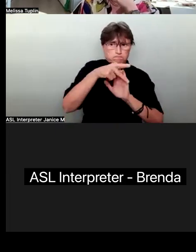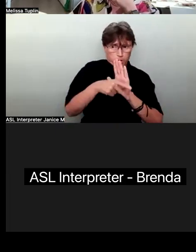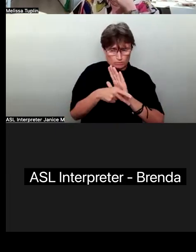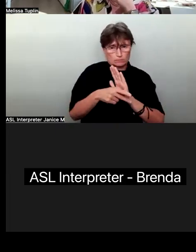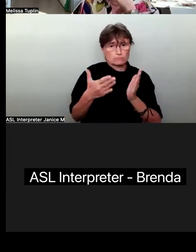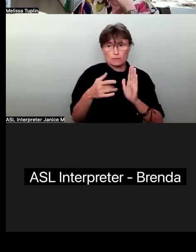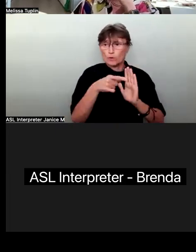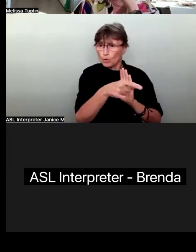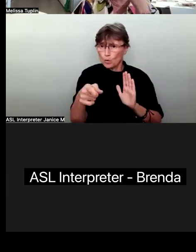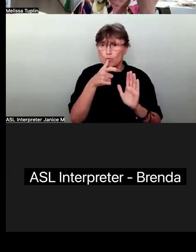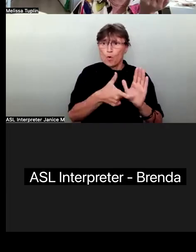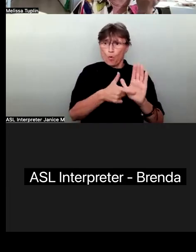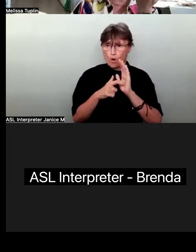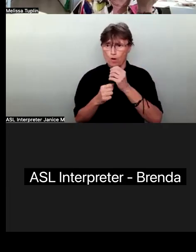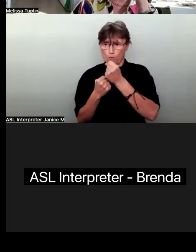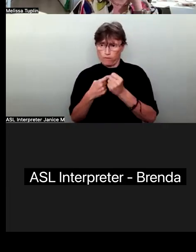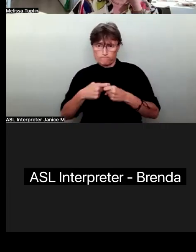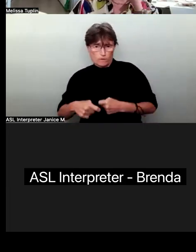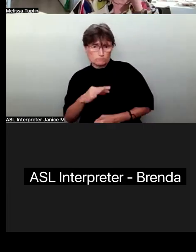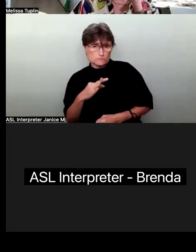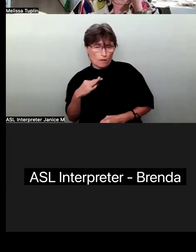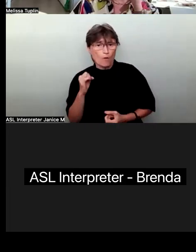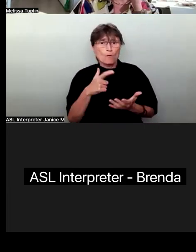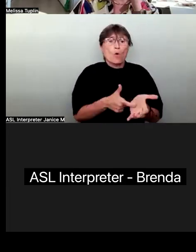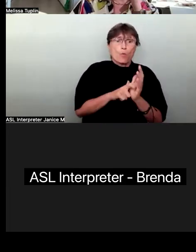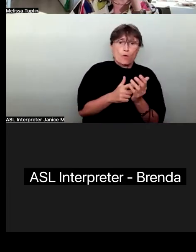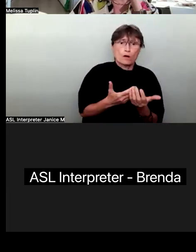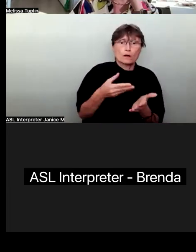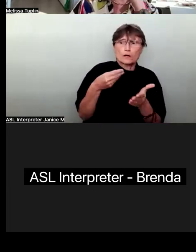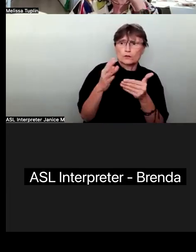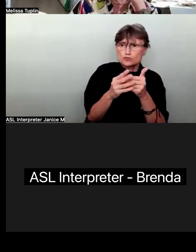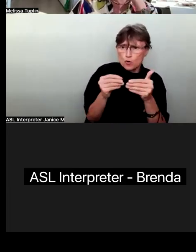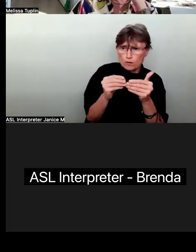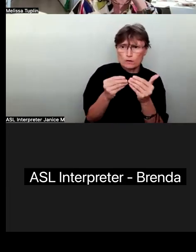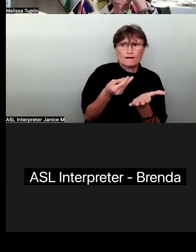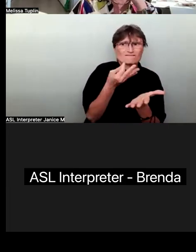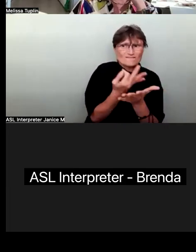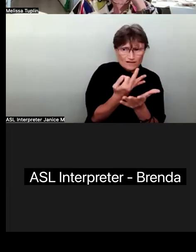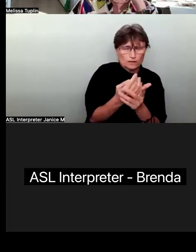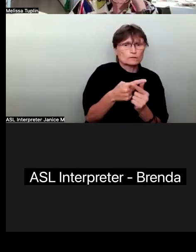financial assistance to access support, from someone outside of Calgary Arts Development.